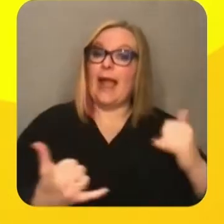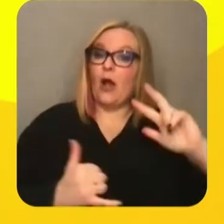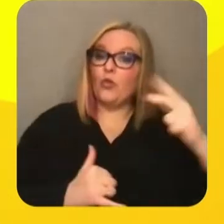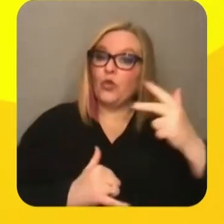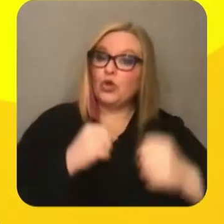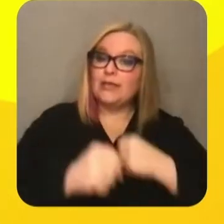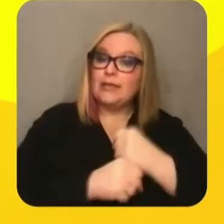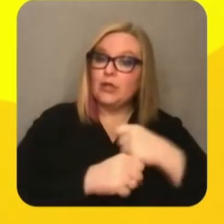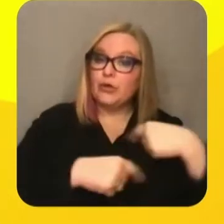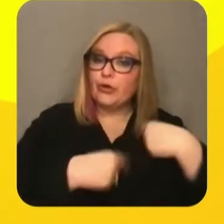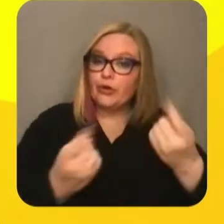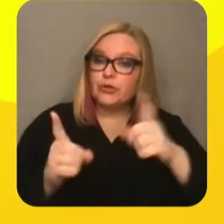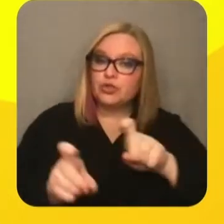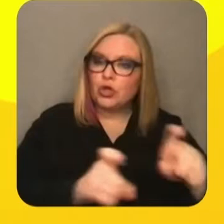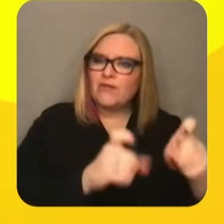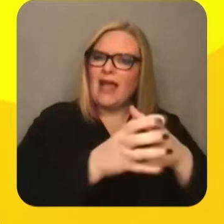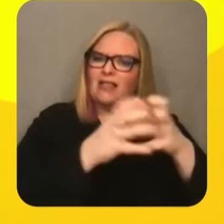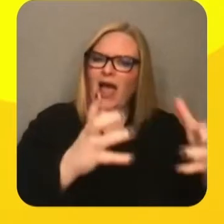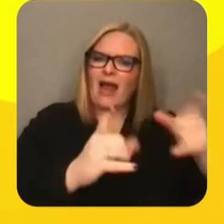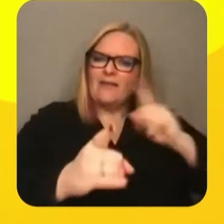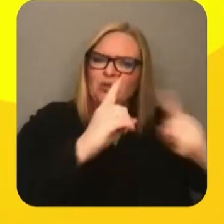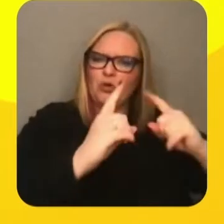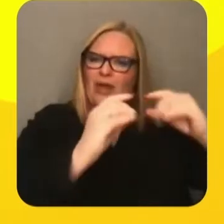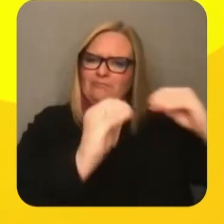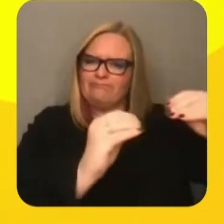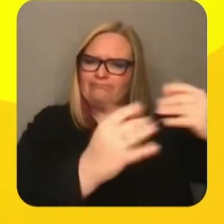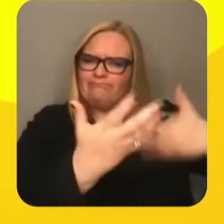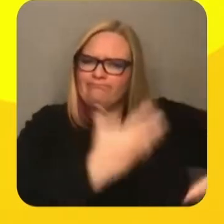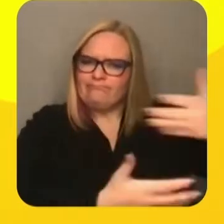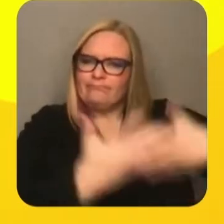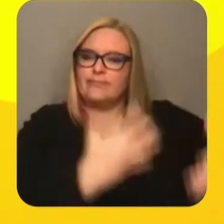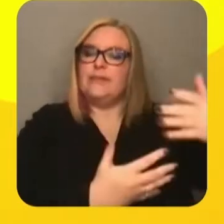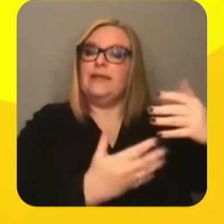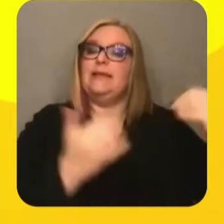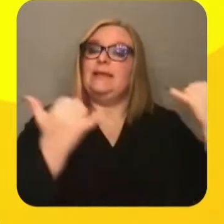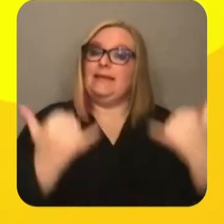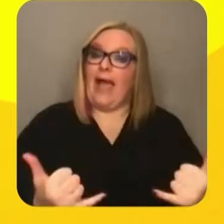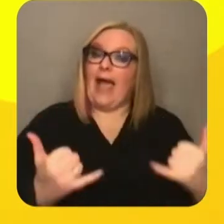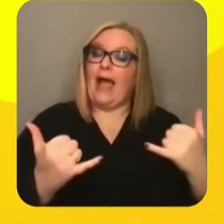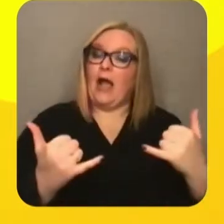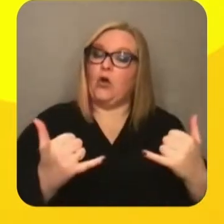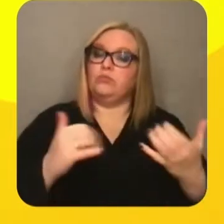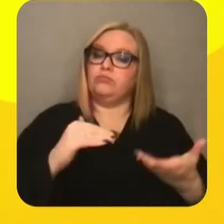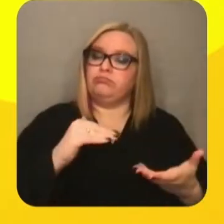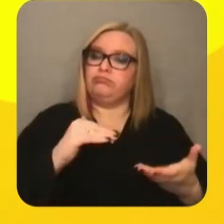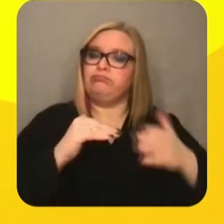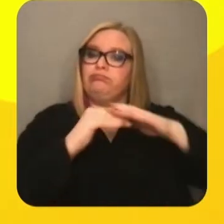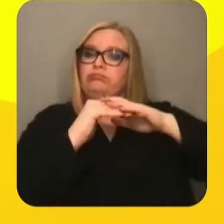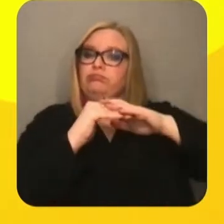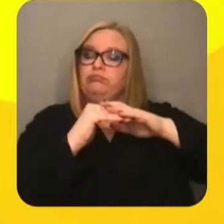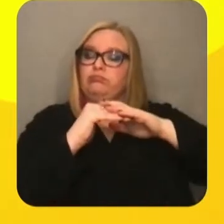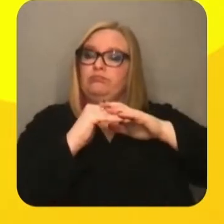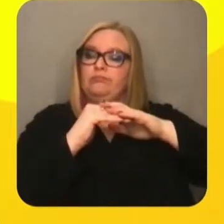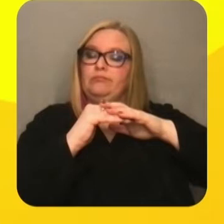a lot of communication around it. We actually now able to report and internally we talk about this we actually now can share